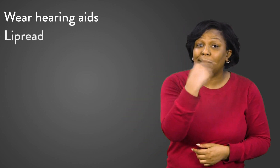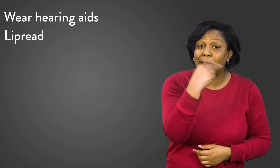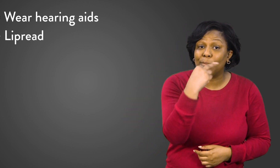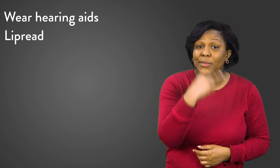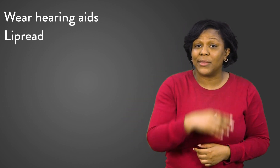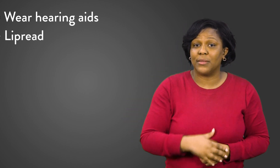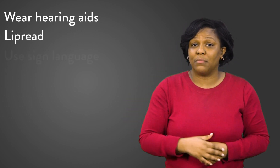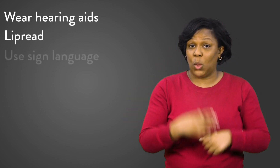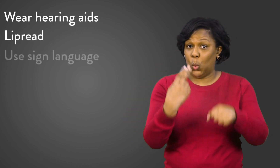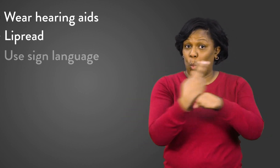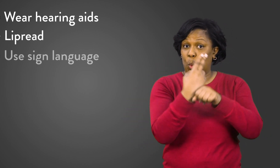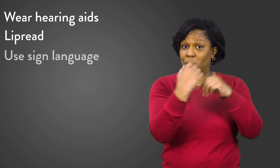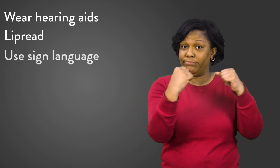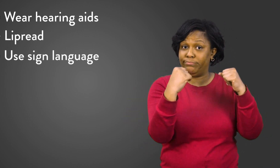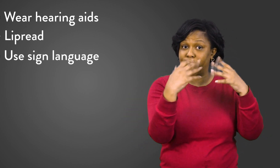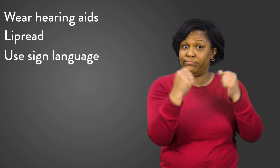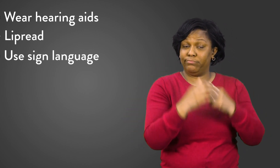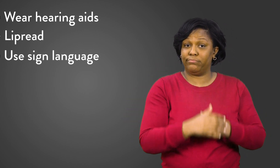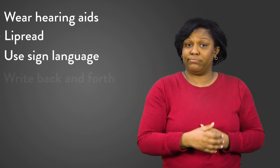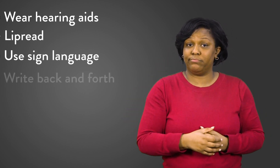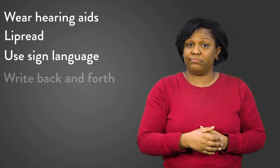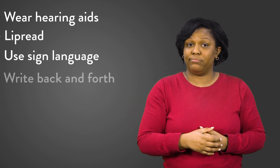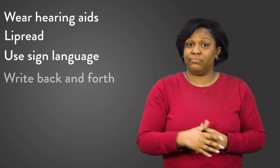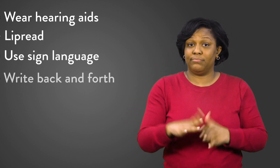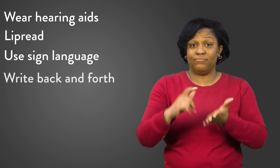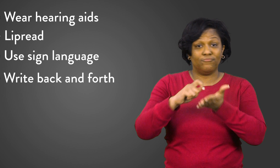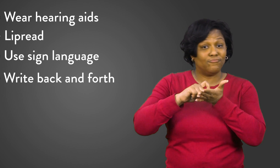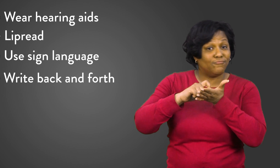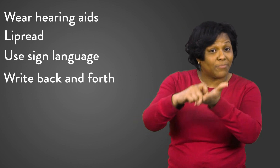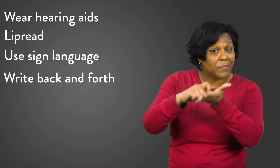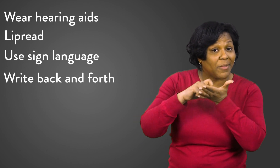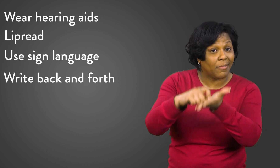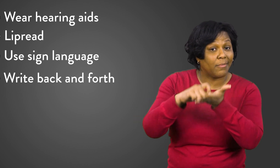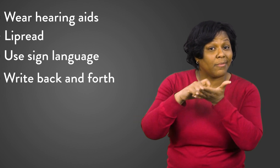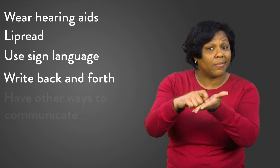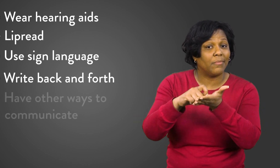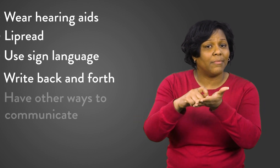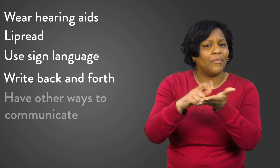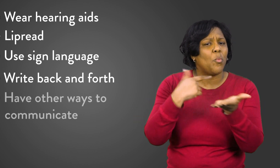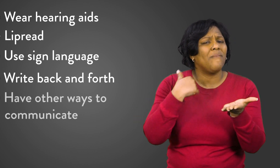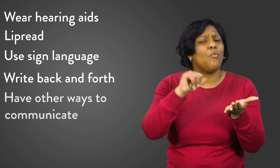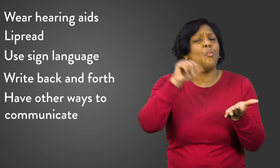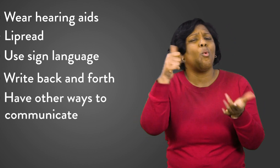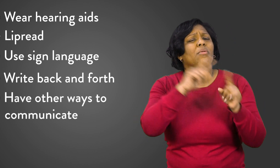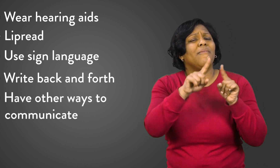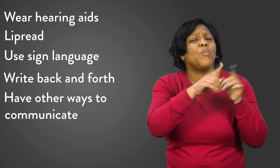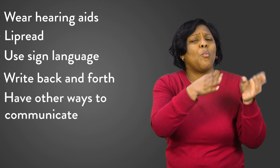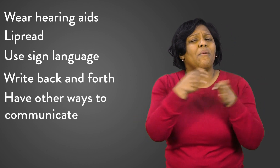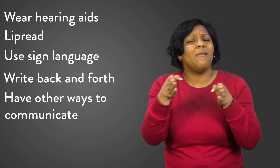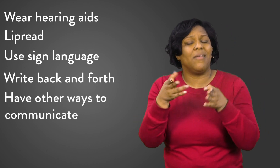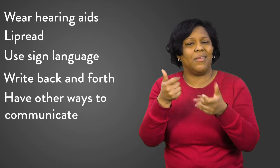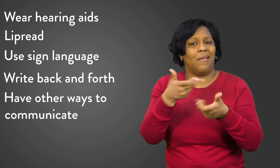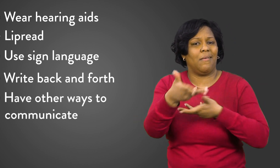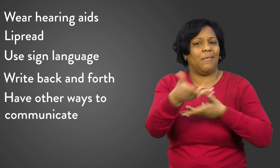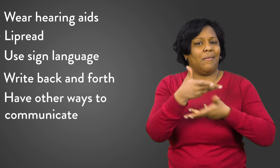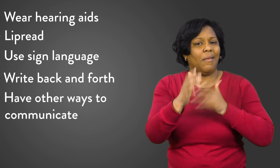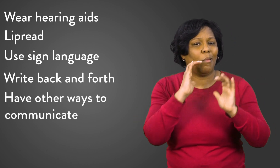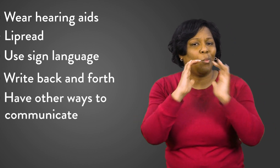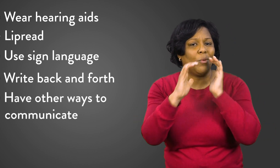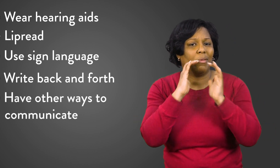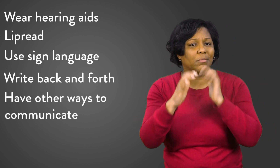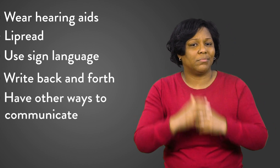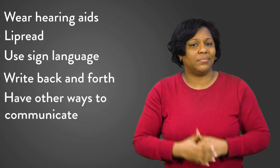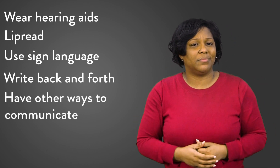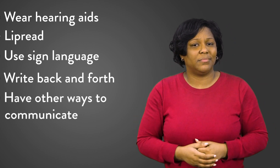use sign language, write back and forth or have other ways they communicate.